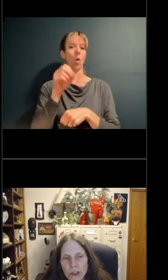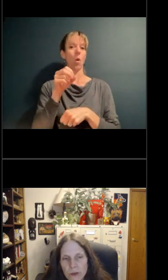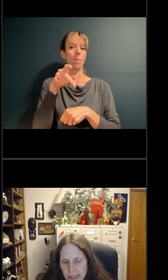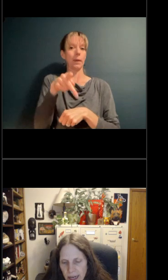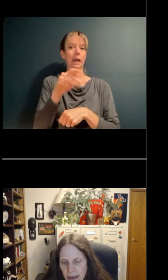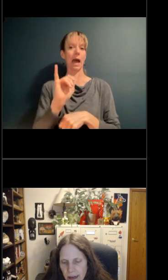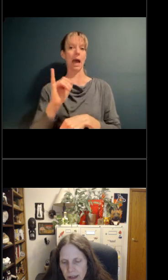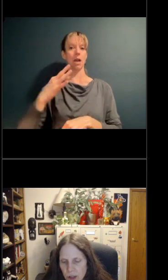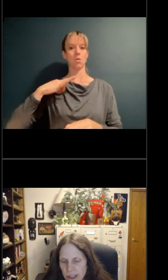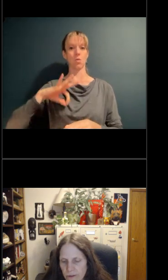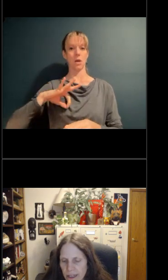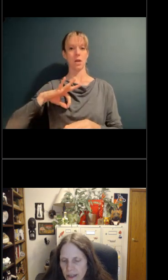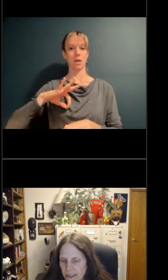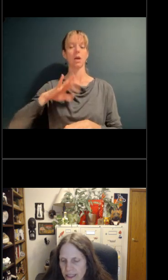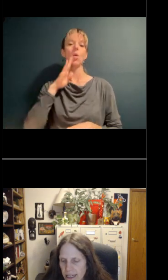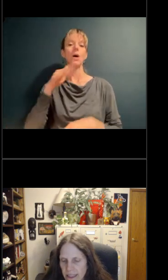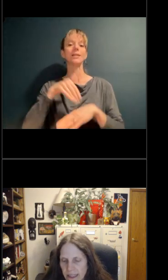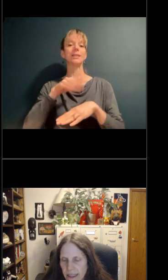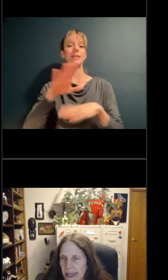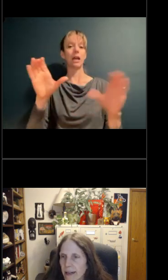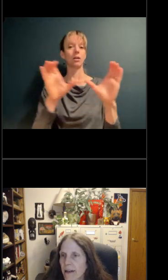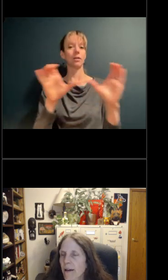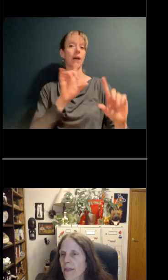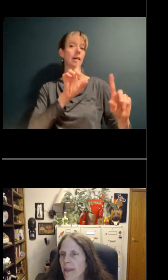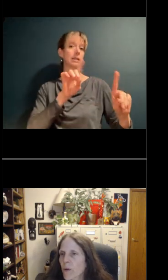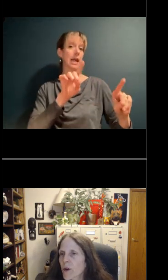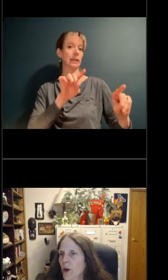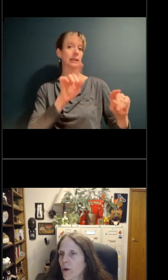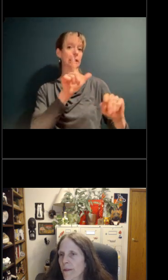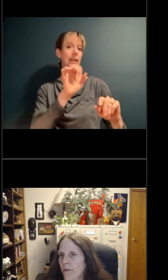We do send a certificate of attendance link that will go in